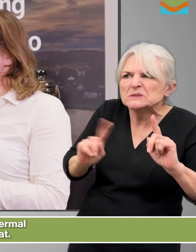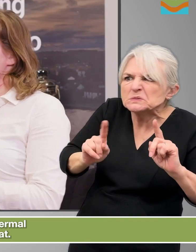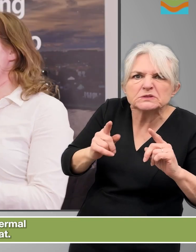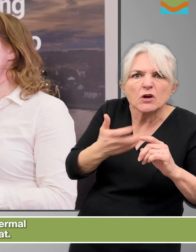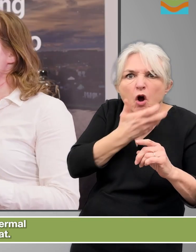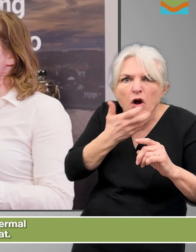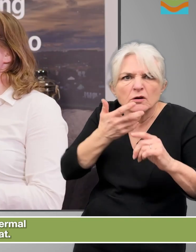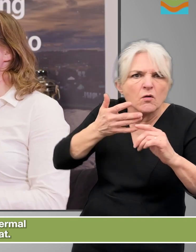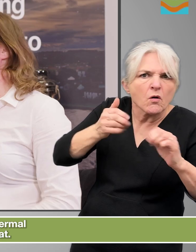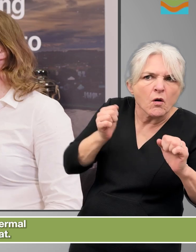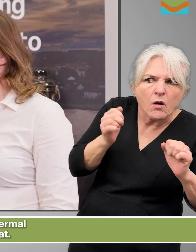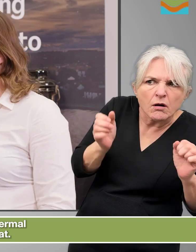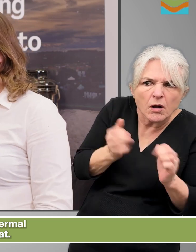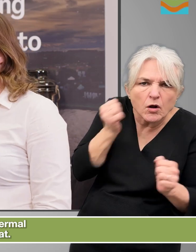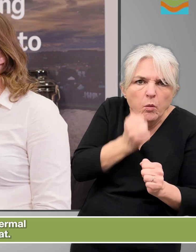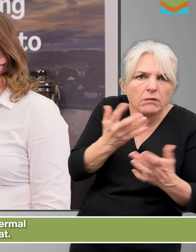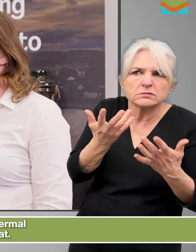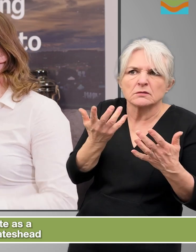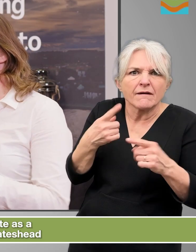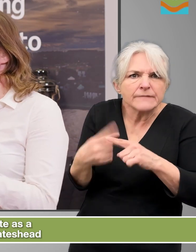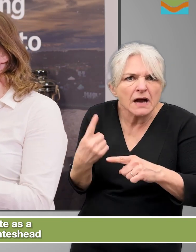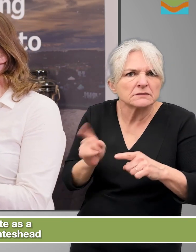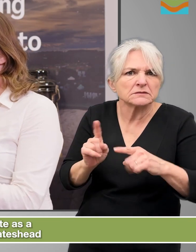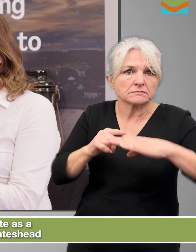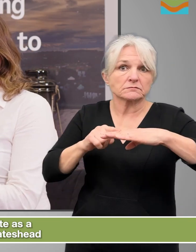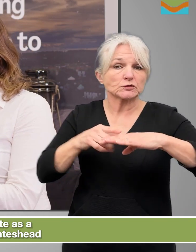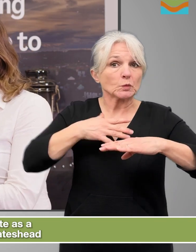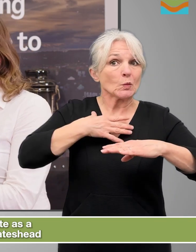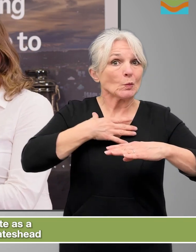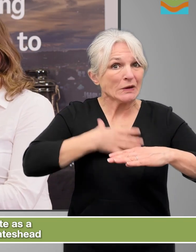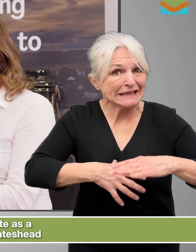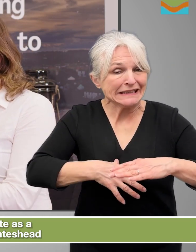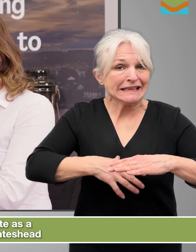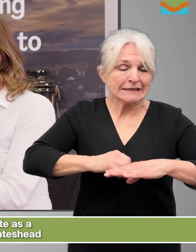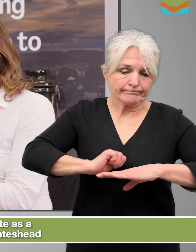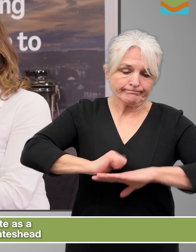sets the scene for any geothermal that happens on top of that. So Gateshead is quite fortunate as a council that they do have the Gateshead